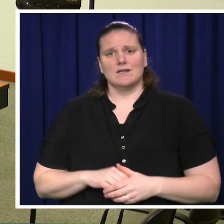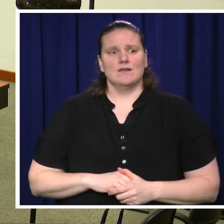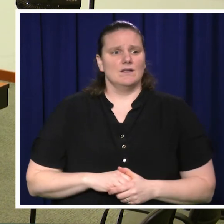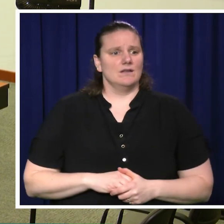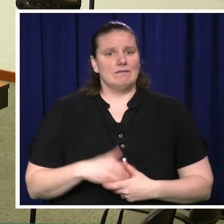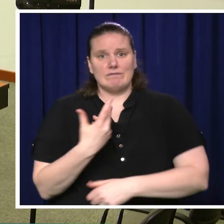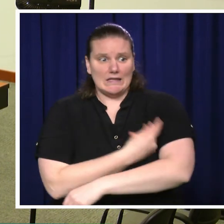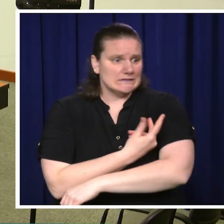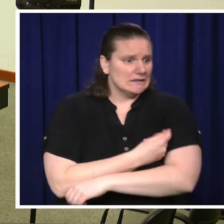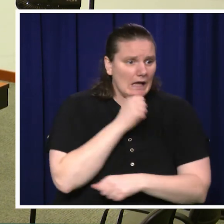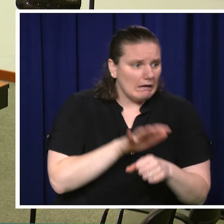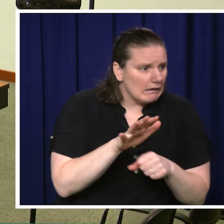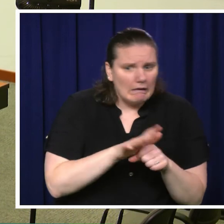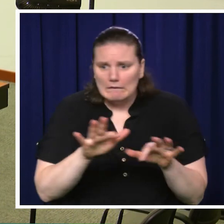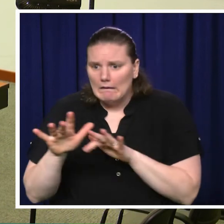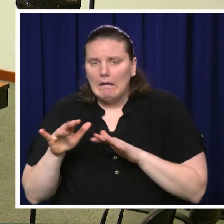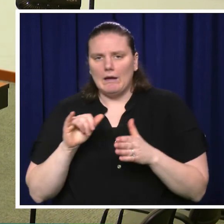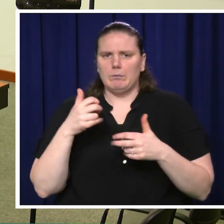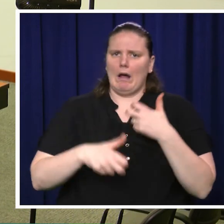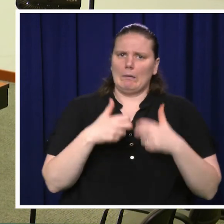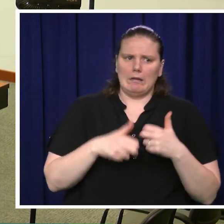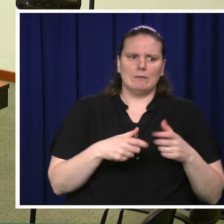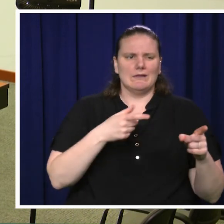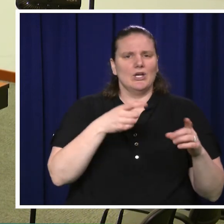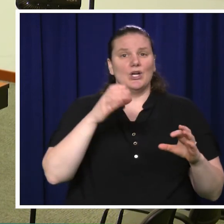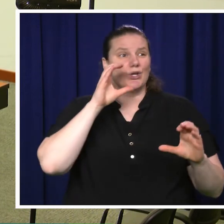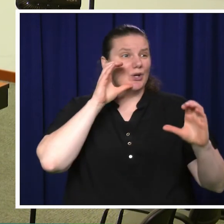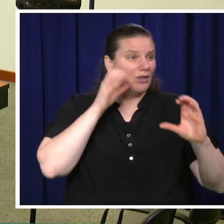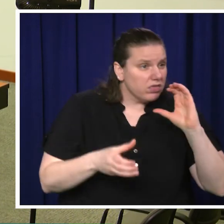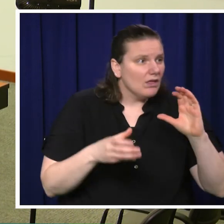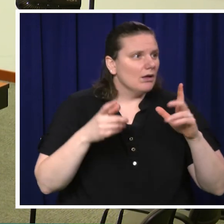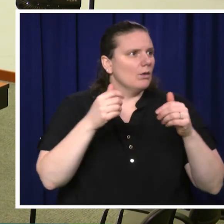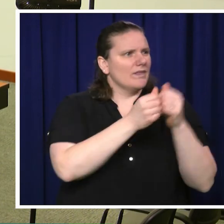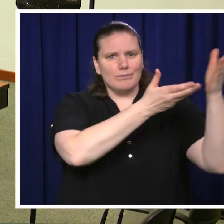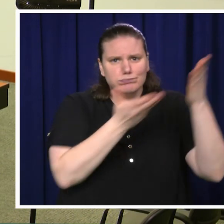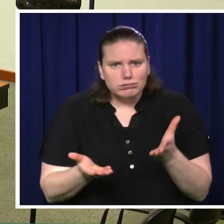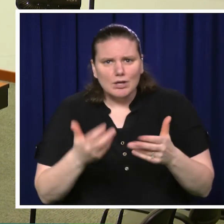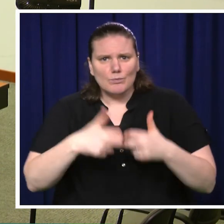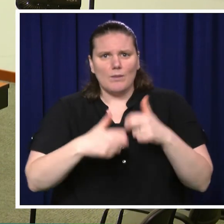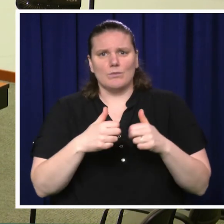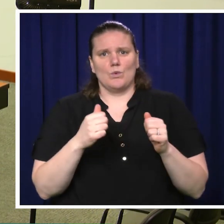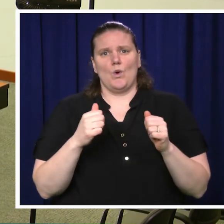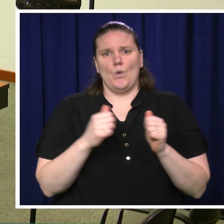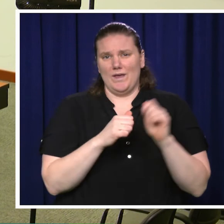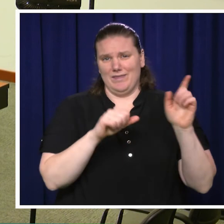In many areas, the supply of vaccine has been an issue. Unfortunately, there was a communication and distribution